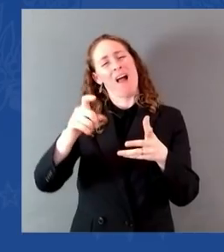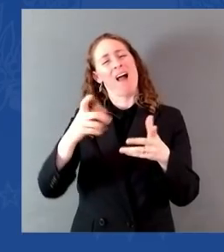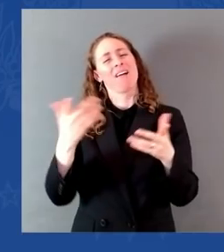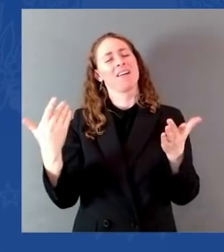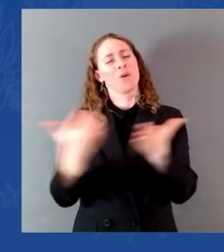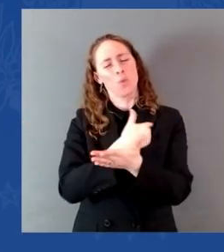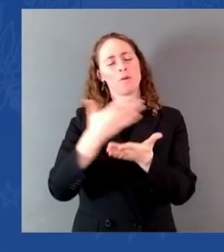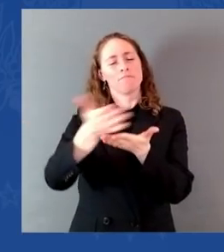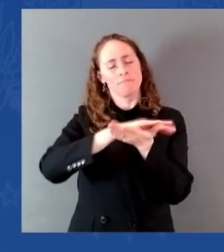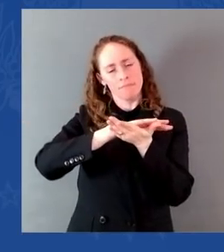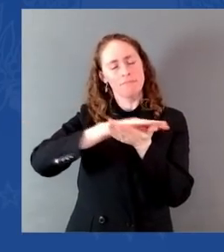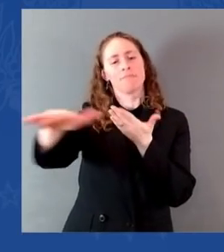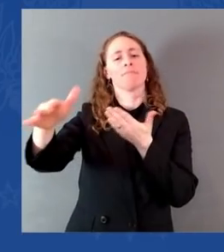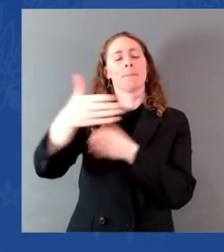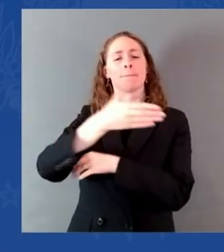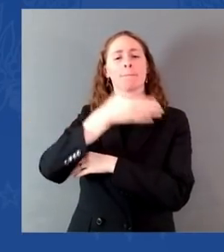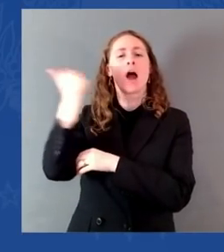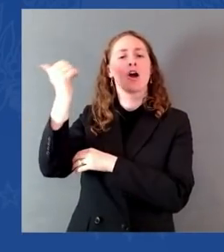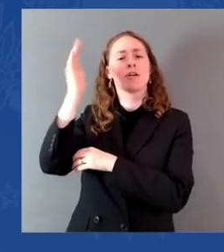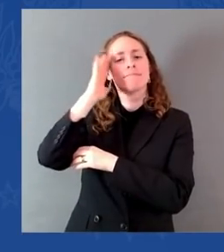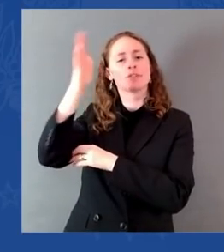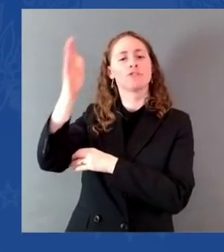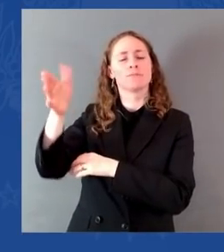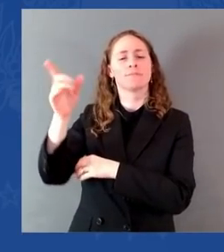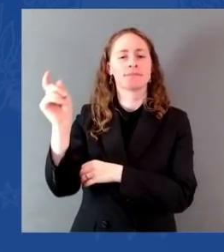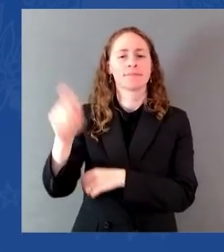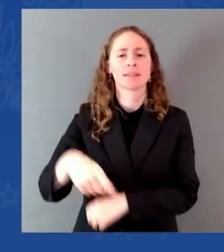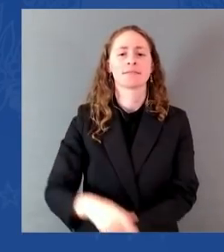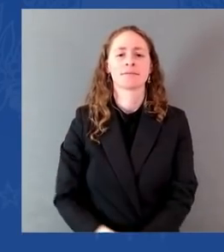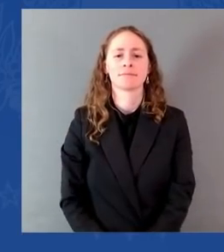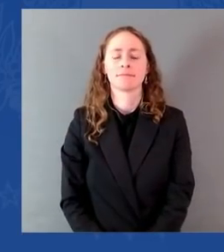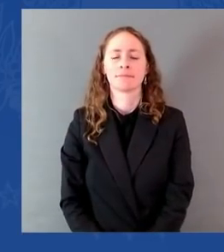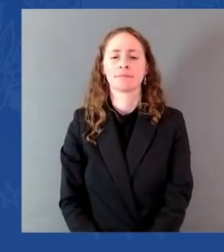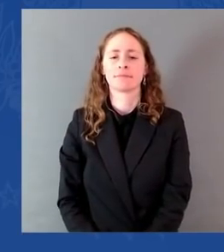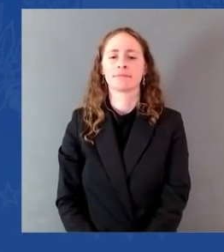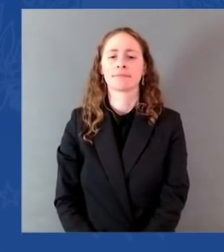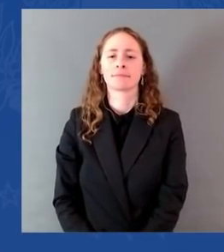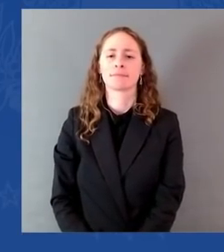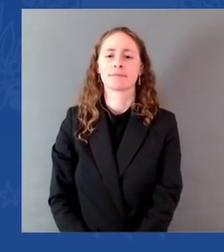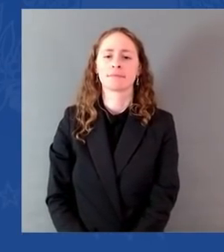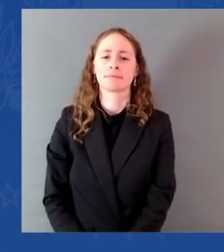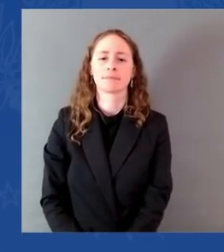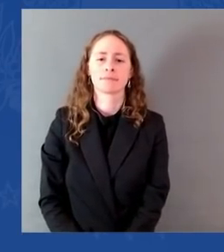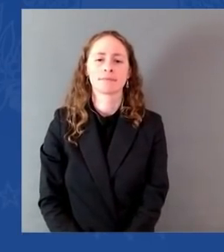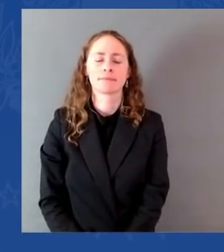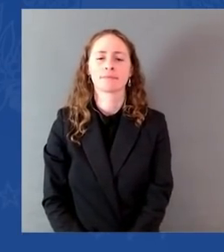Most of all, the law does something truly historic. The law helps rebuild what I -- When I announced for office,